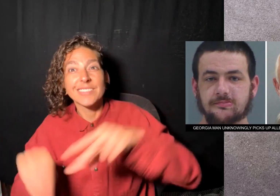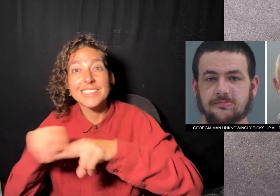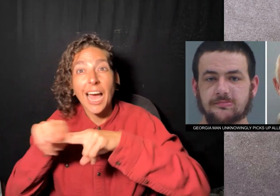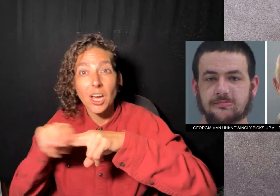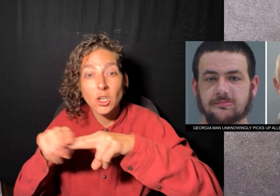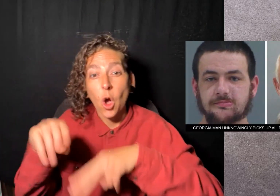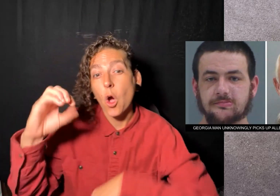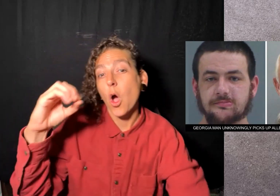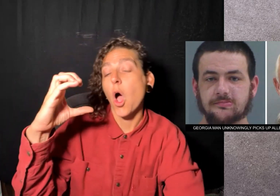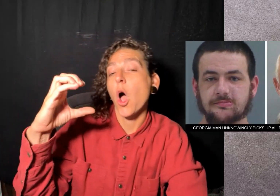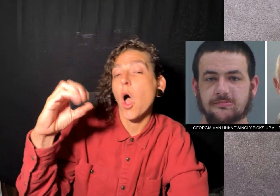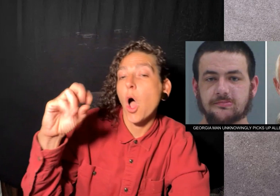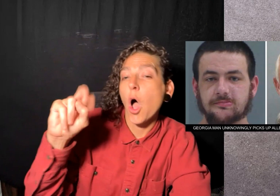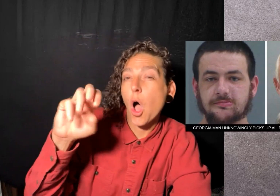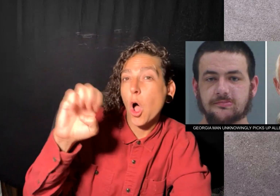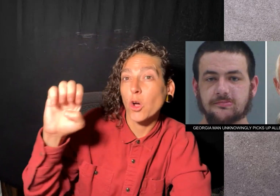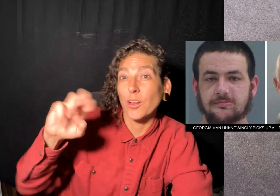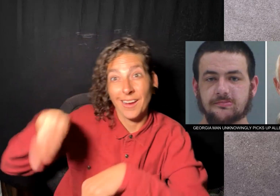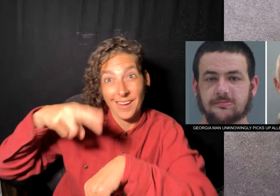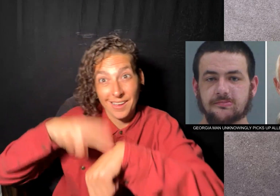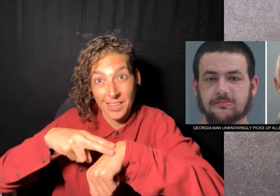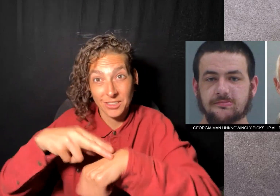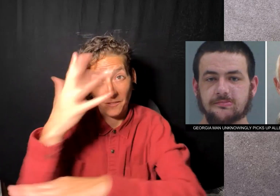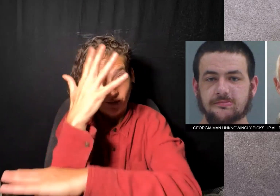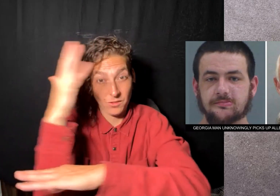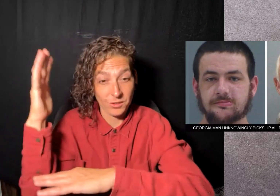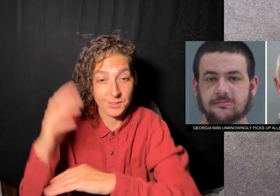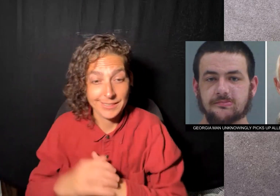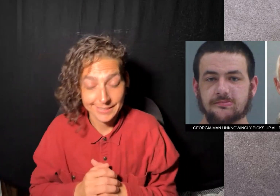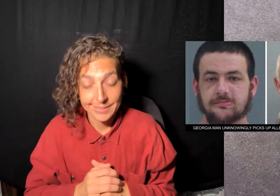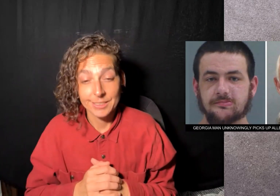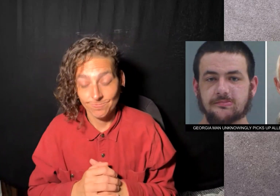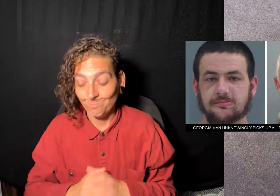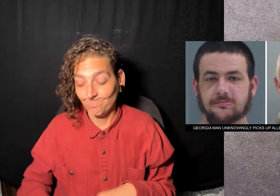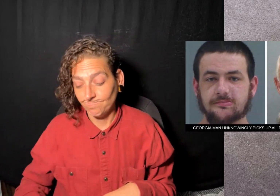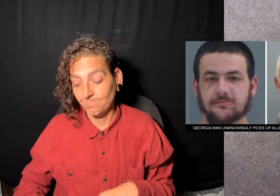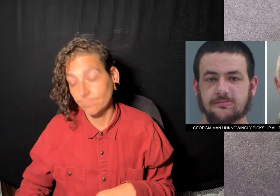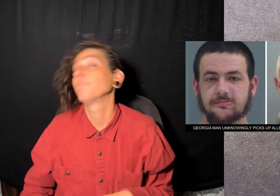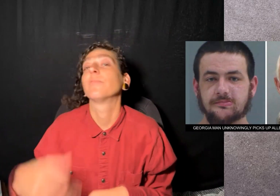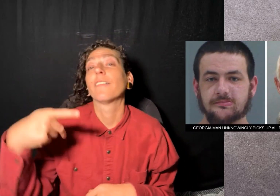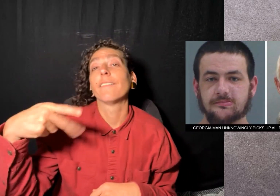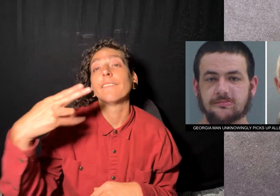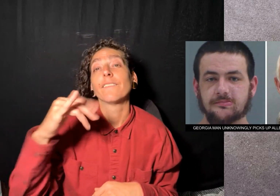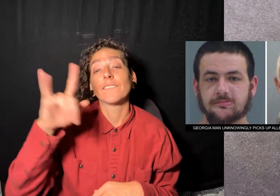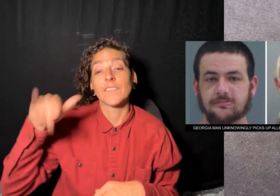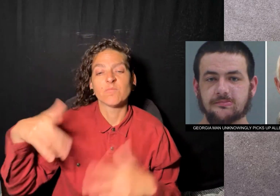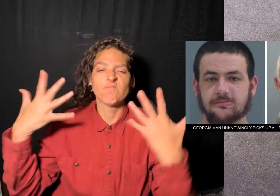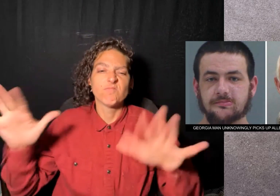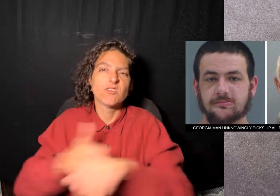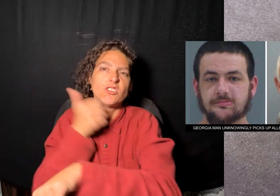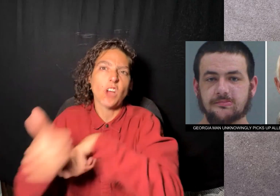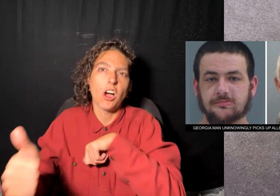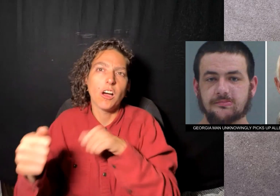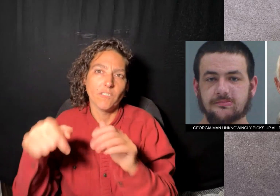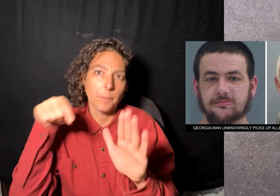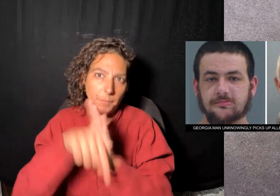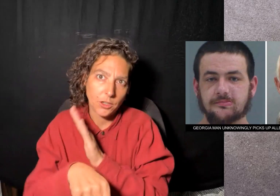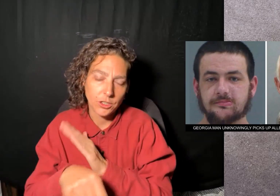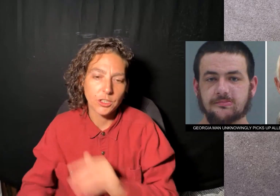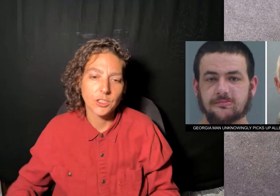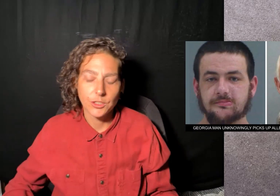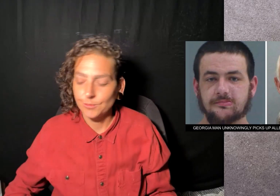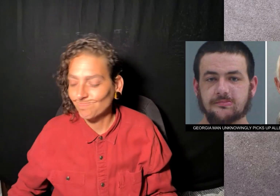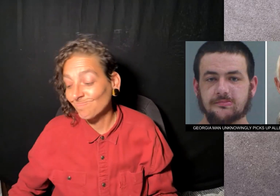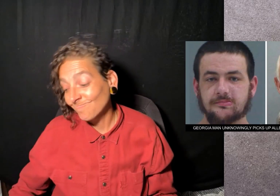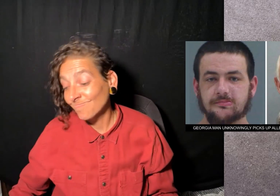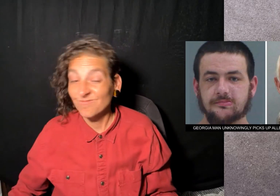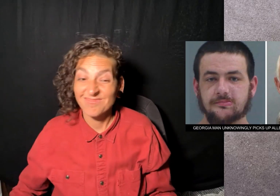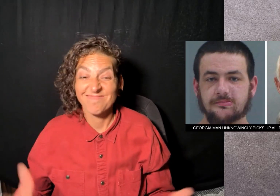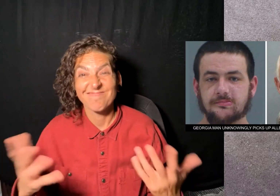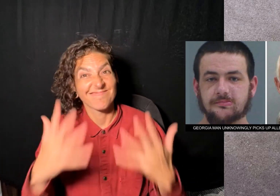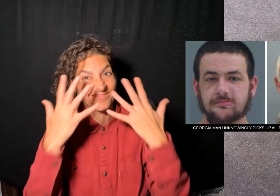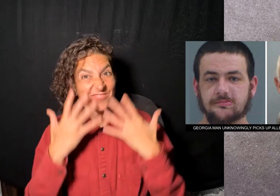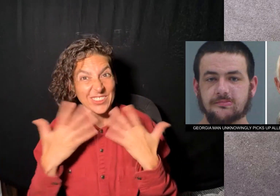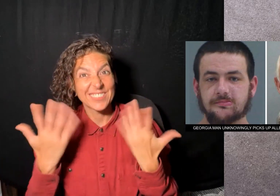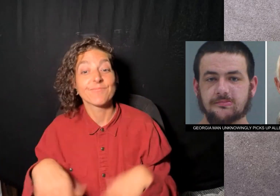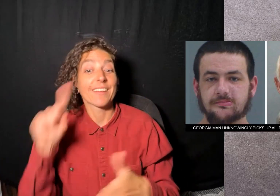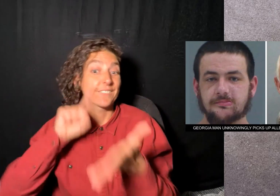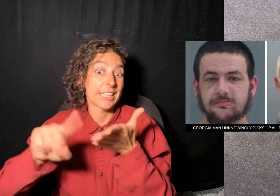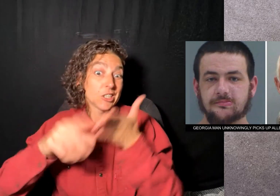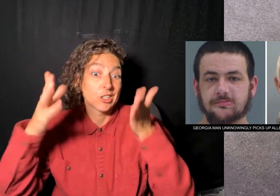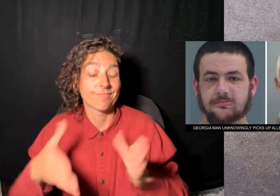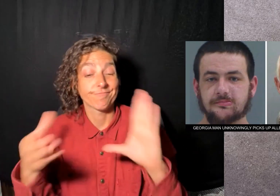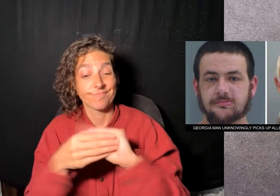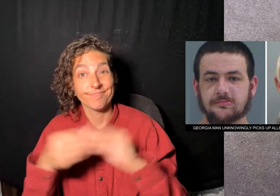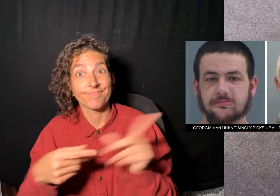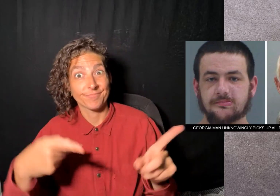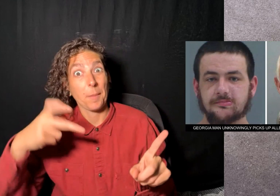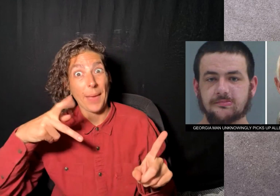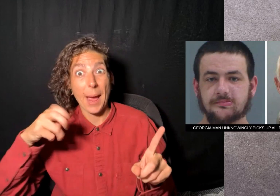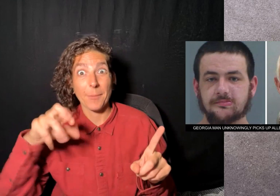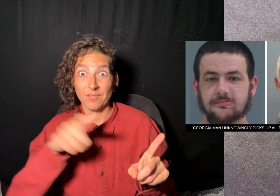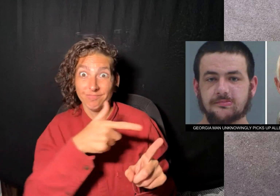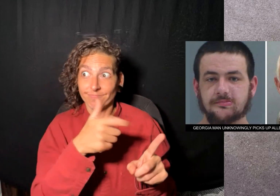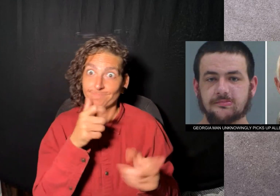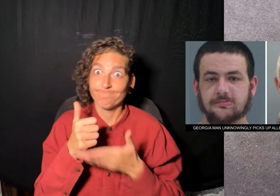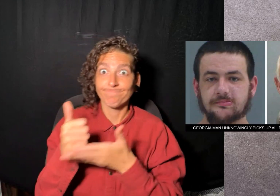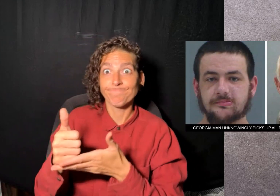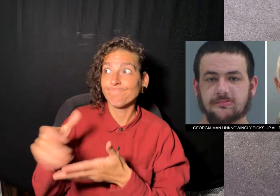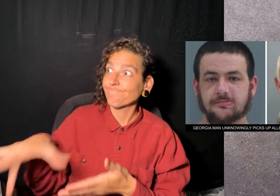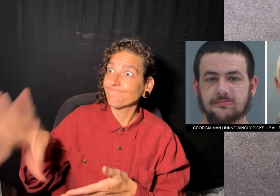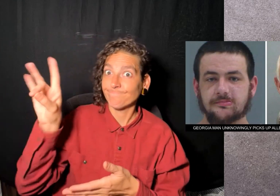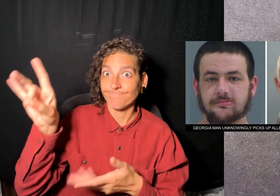Oconee national Forest Phillips has been charged with murder investigators say Peppers is charged